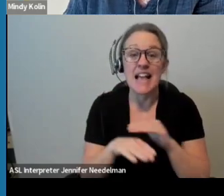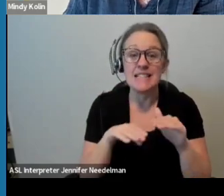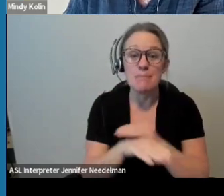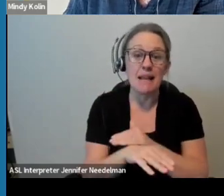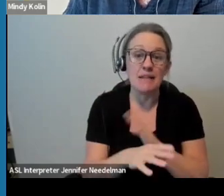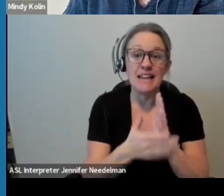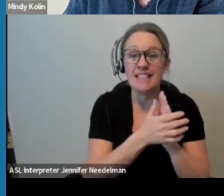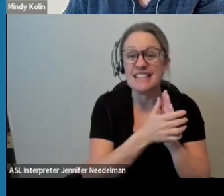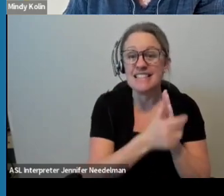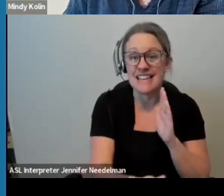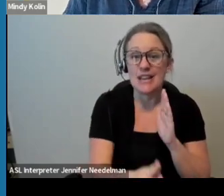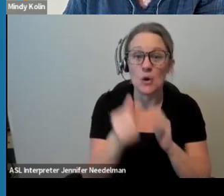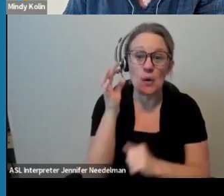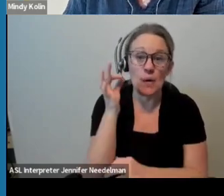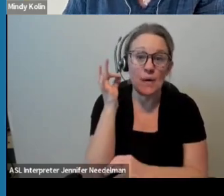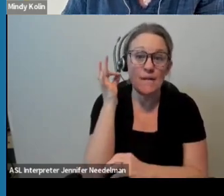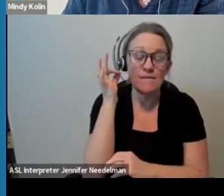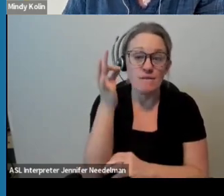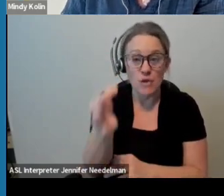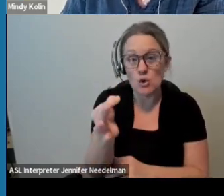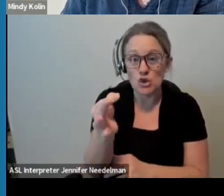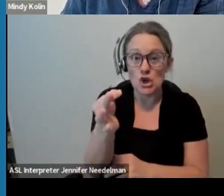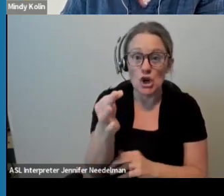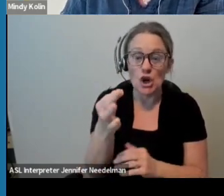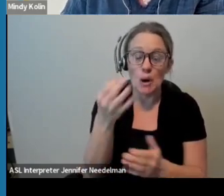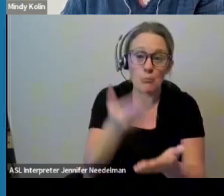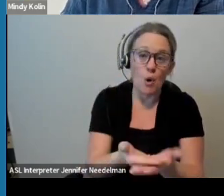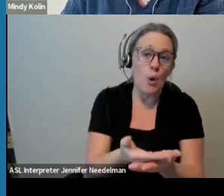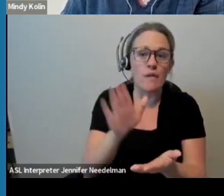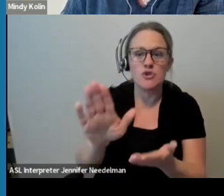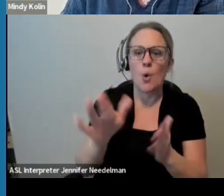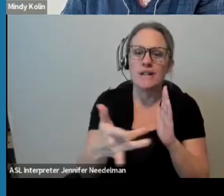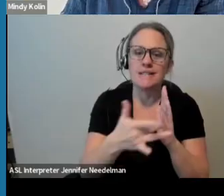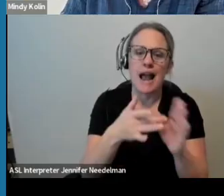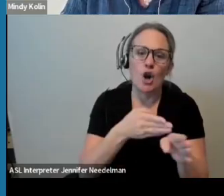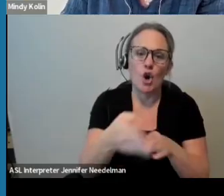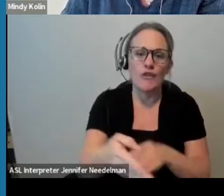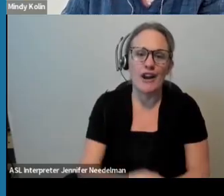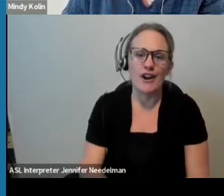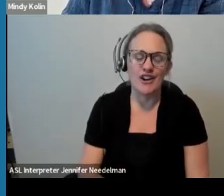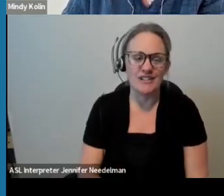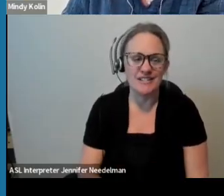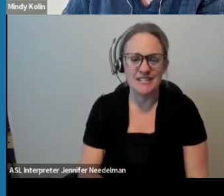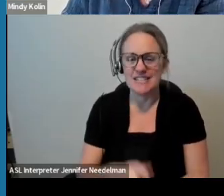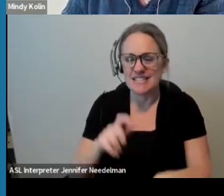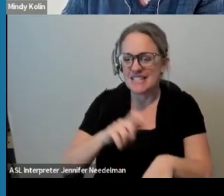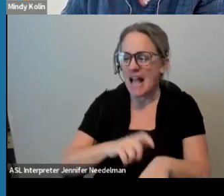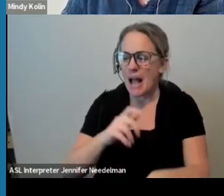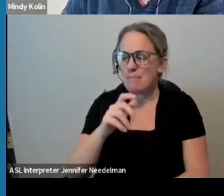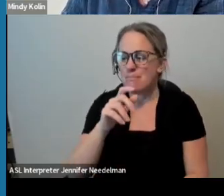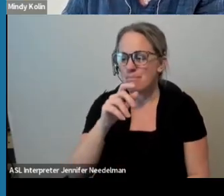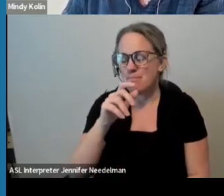that future proofs your tech career. So stay tuned, the next session begins in 15 minutes.